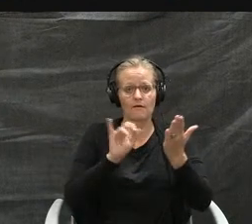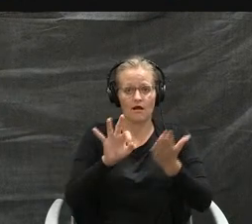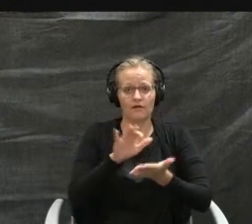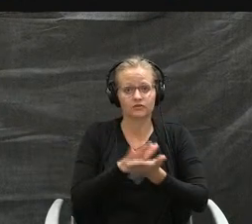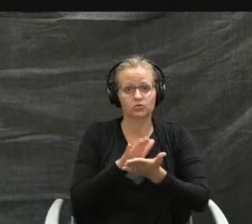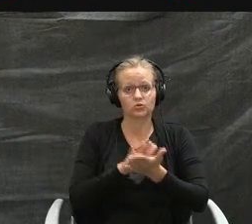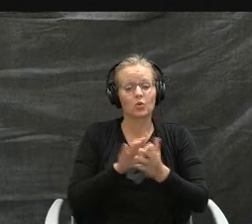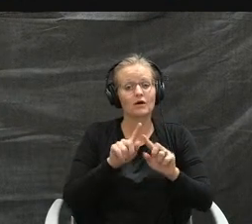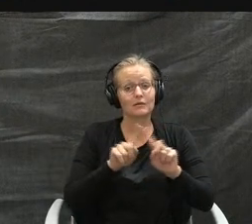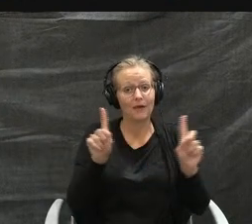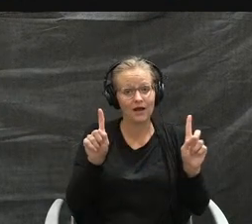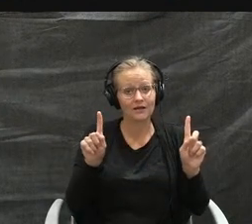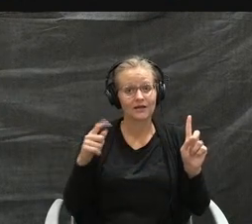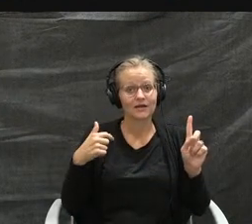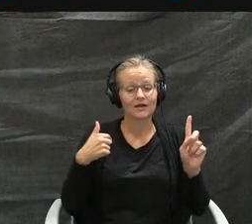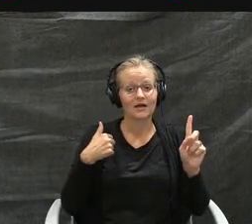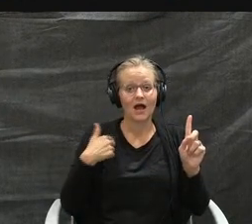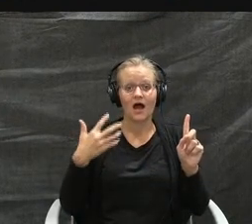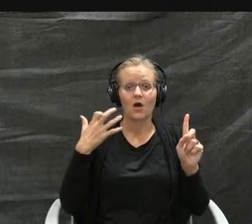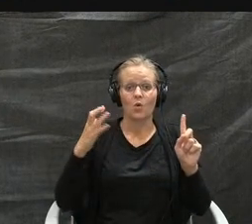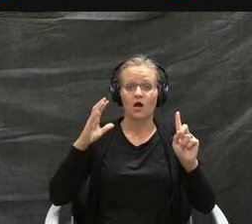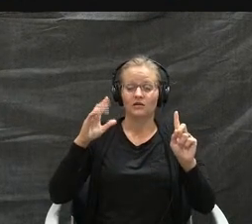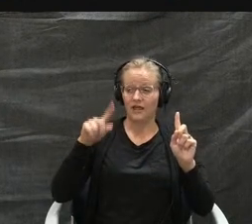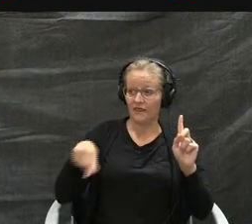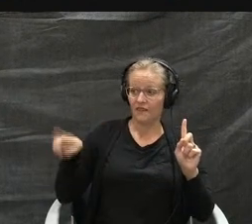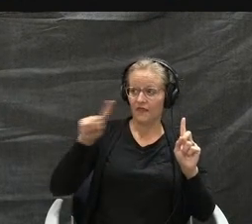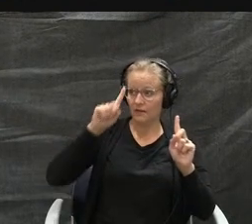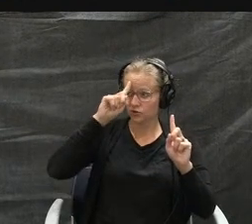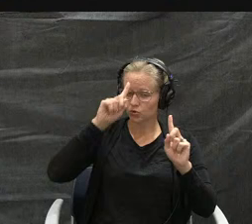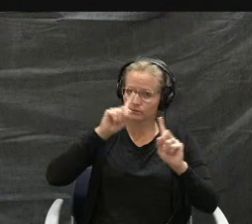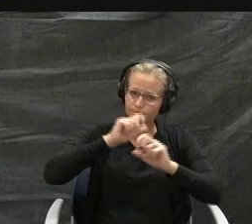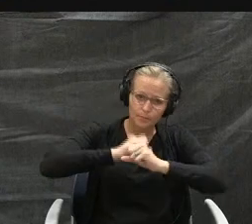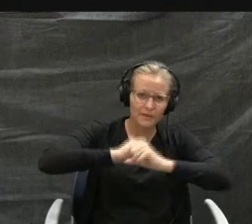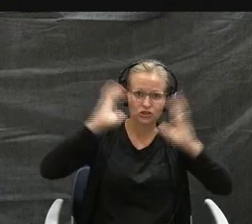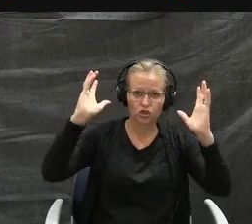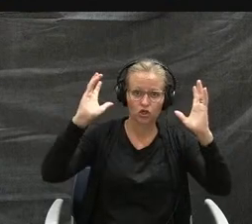what I would want them to have an accurate picture of is if you